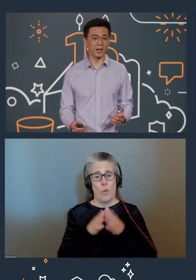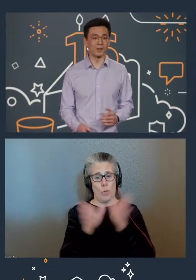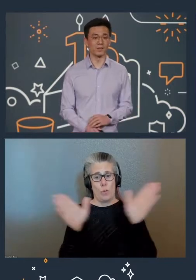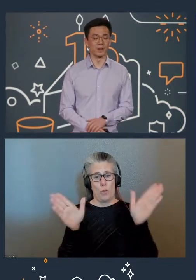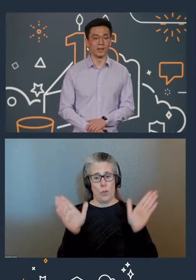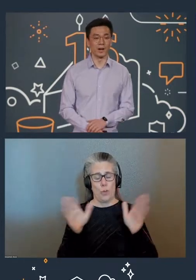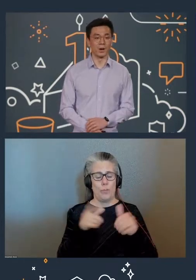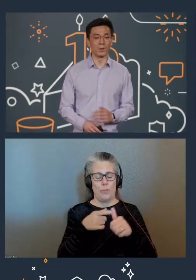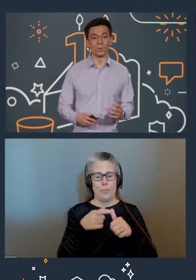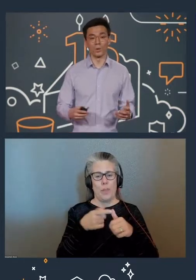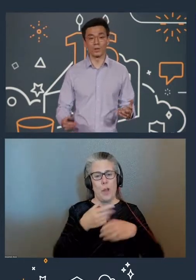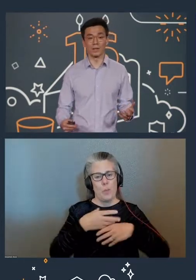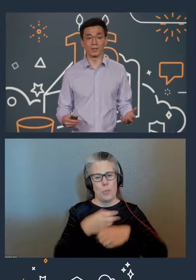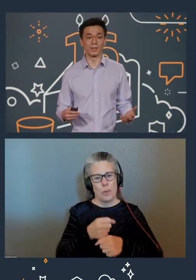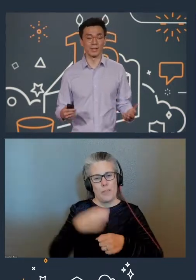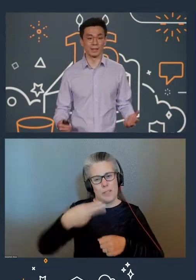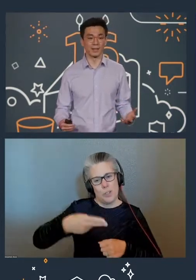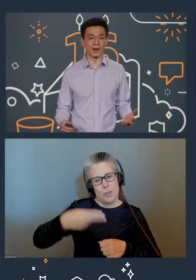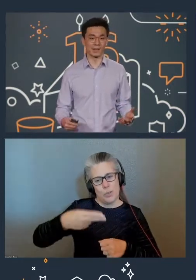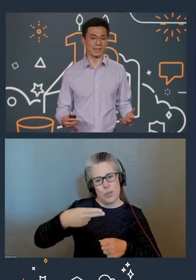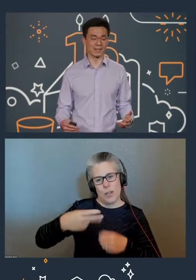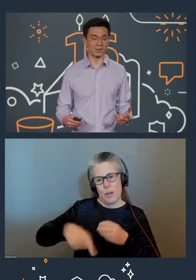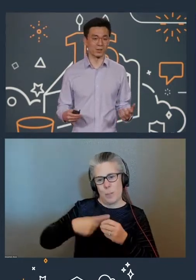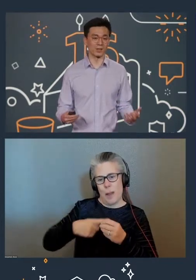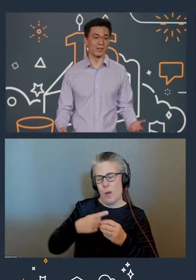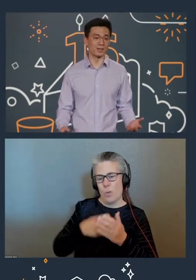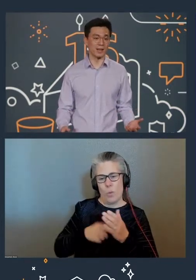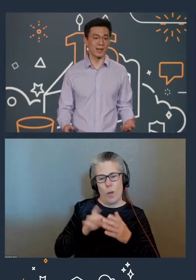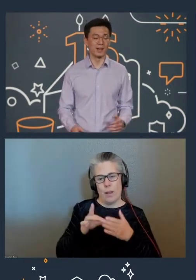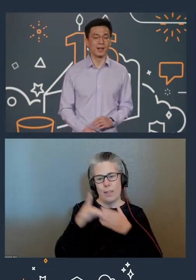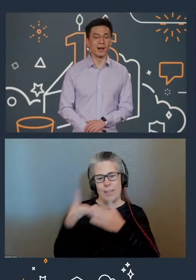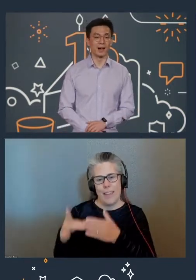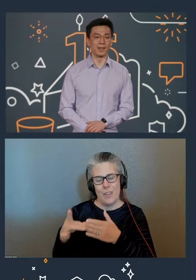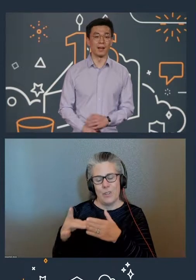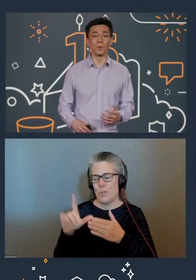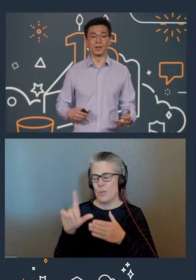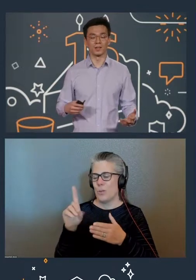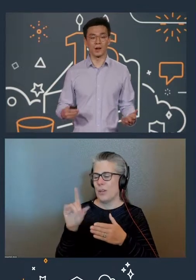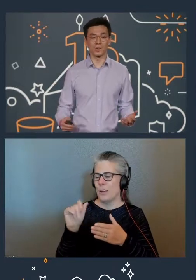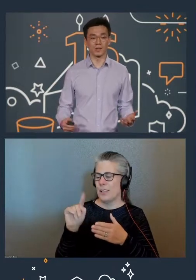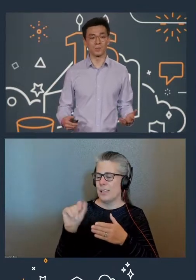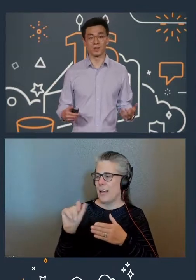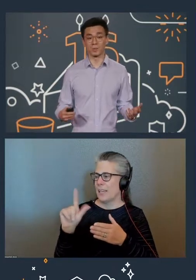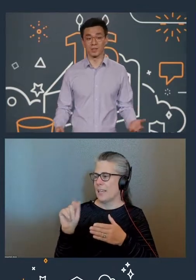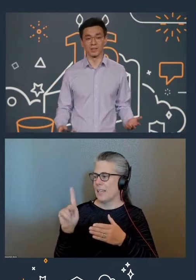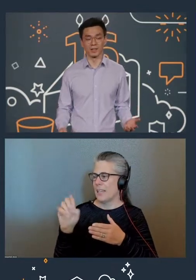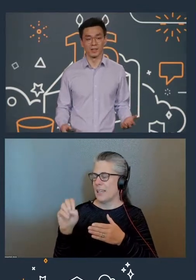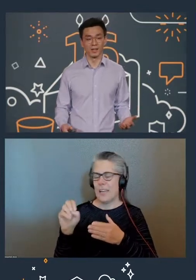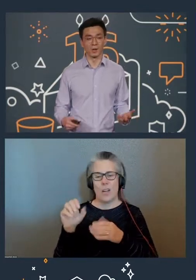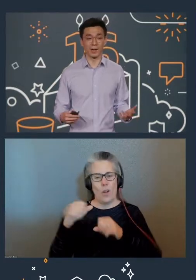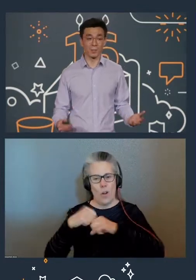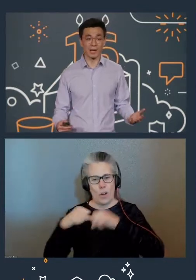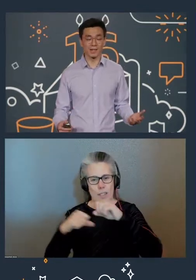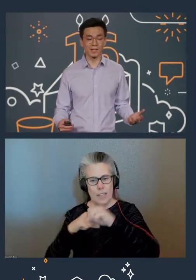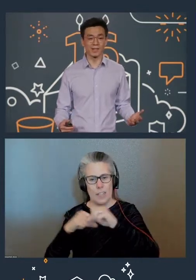of what led to the data lake architecture we're seeing today. Then we're gonna talk about some specific recommendations